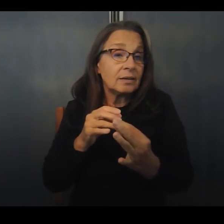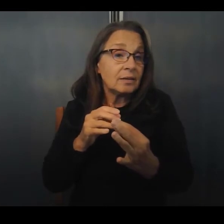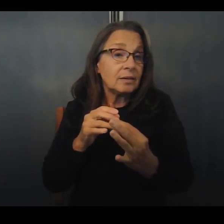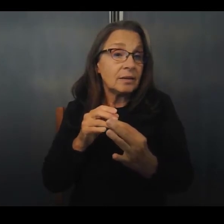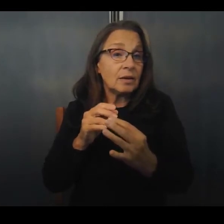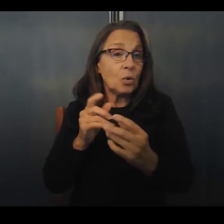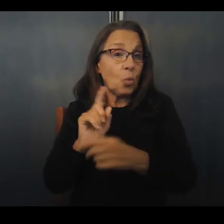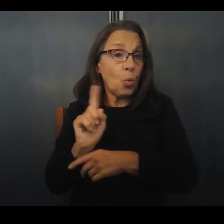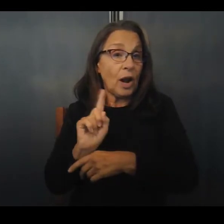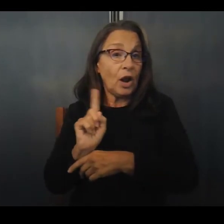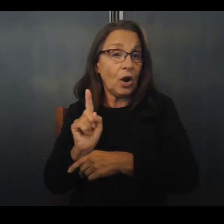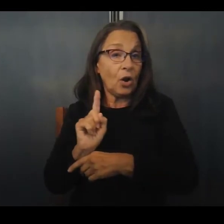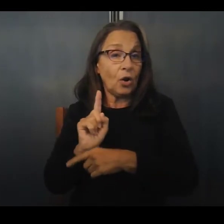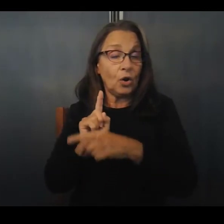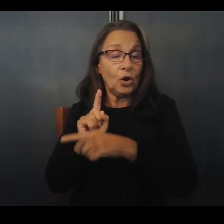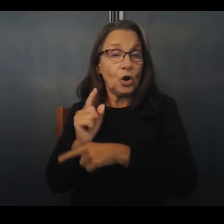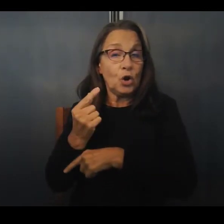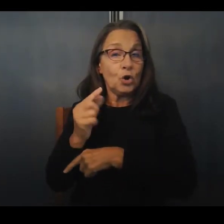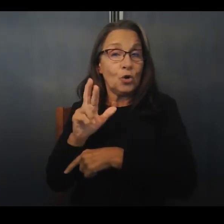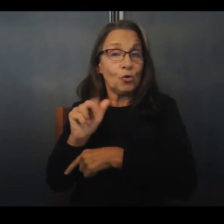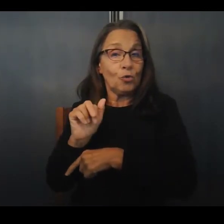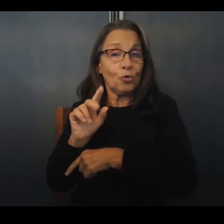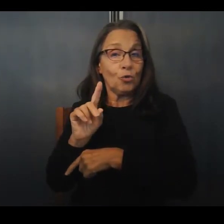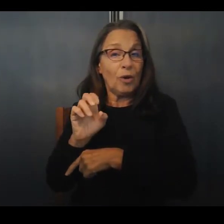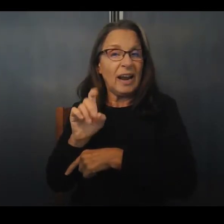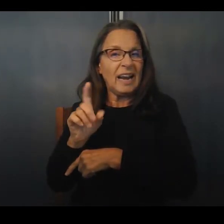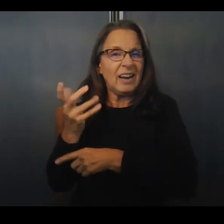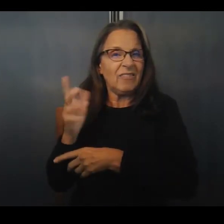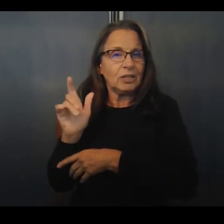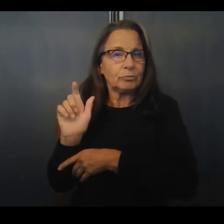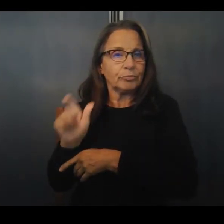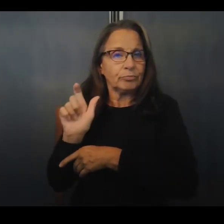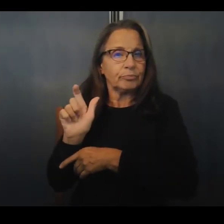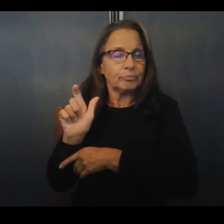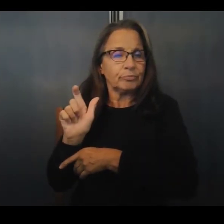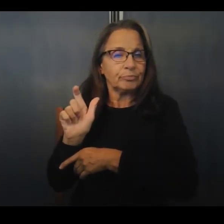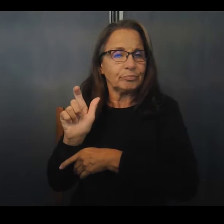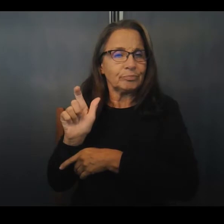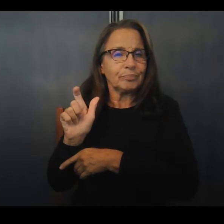over to the graded tab and basically that's just going to eliminate anything that is either waiting